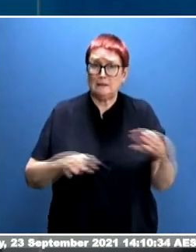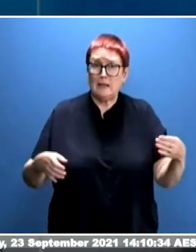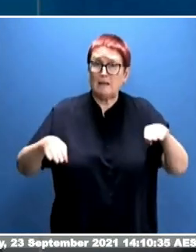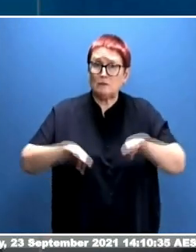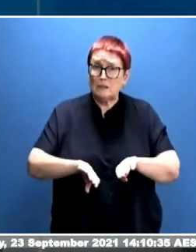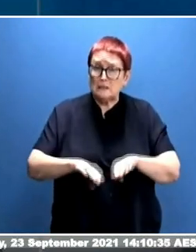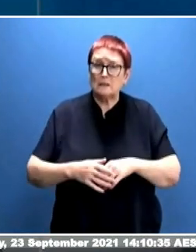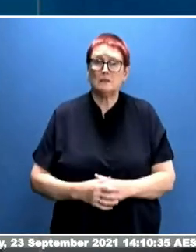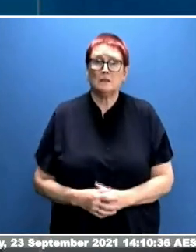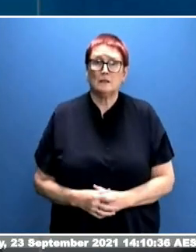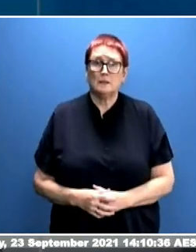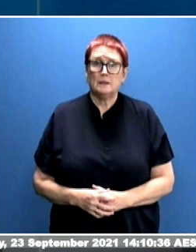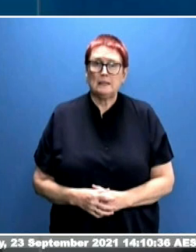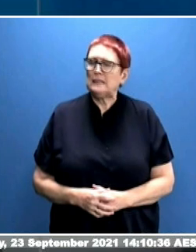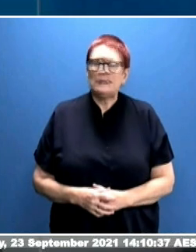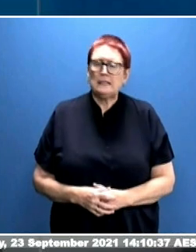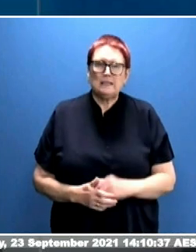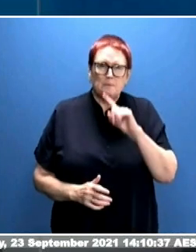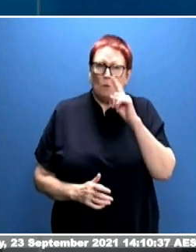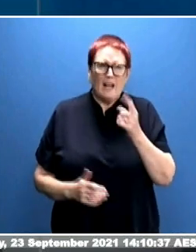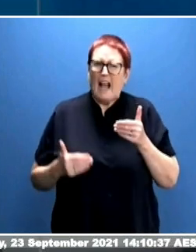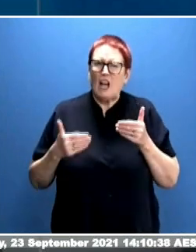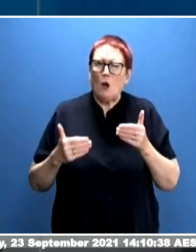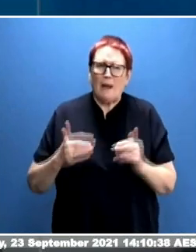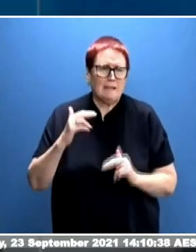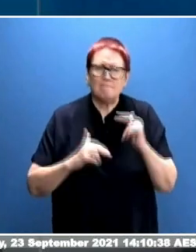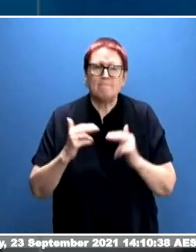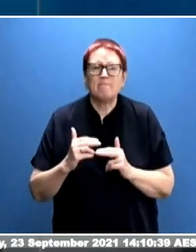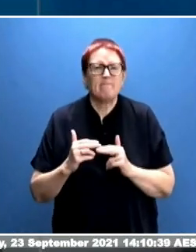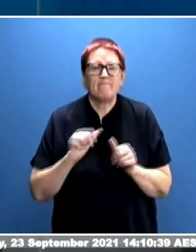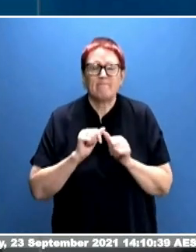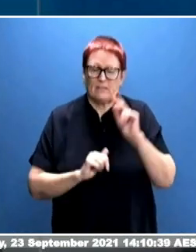a feasible option to progress, not least because putting adults and